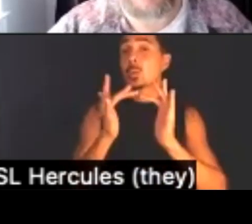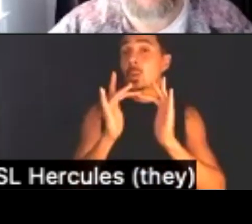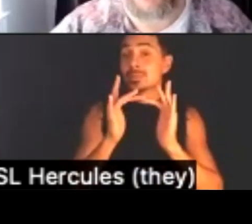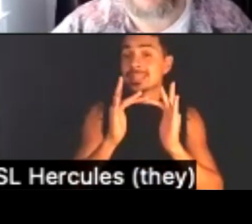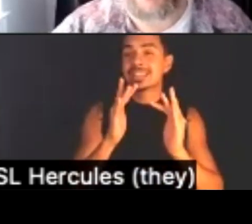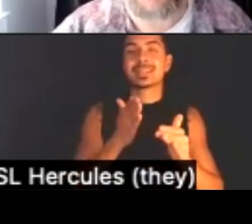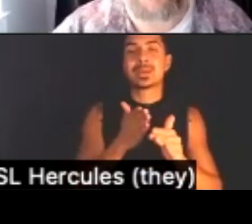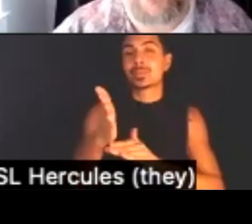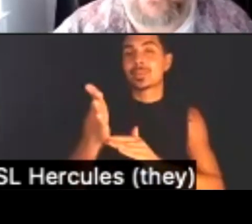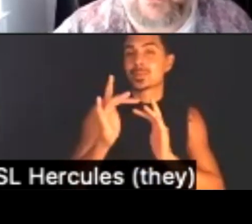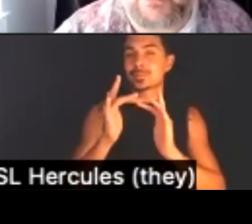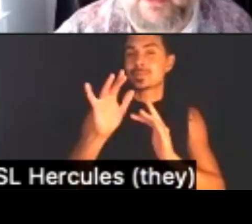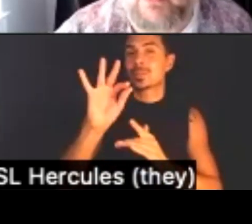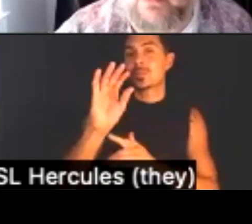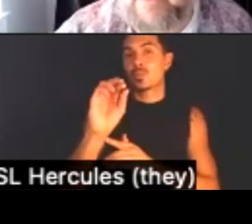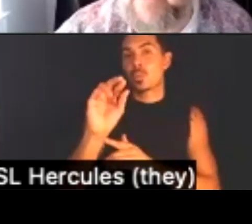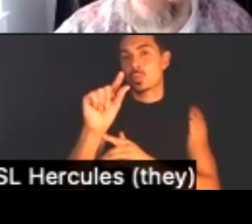which is forge-forward.org.